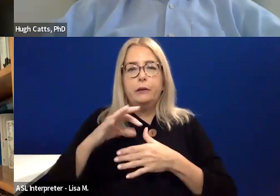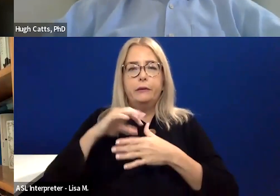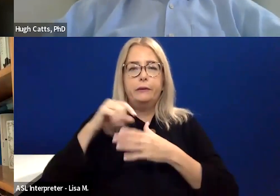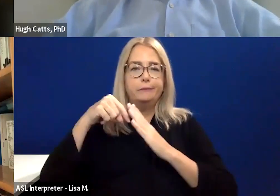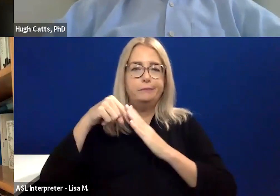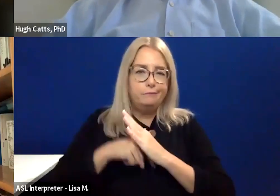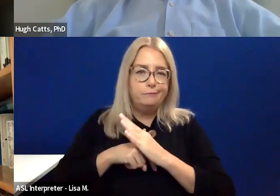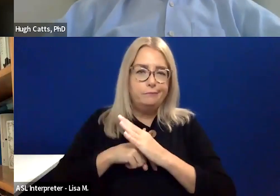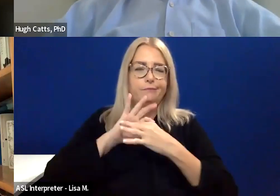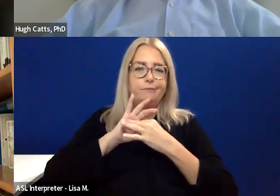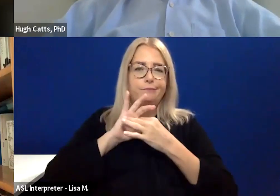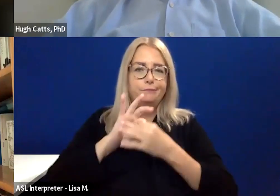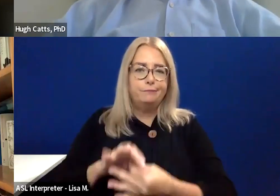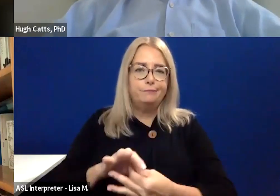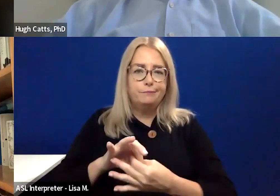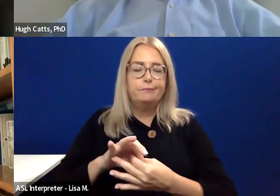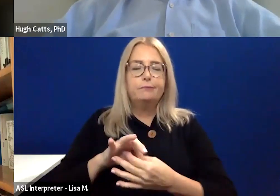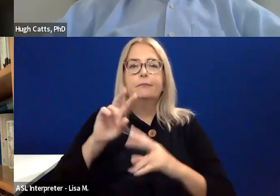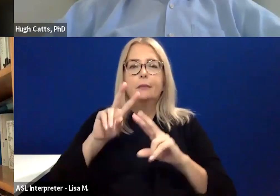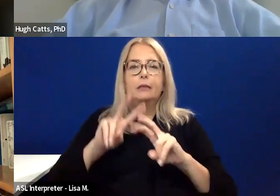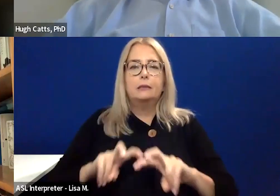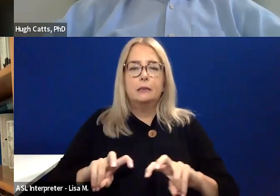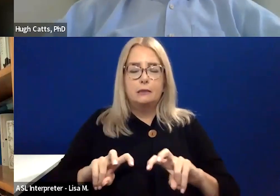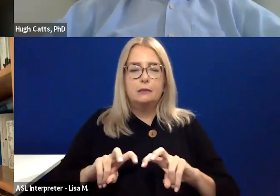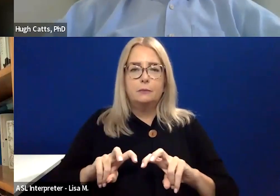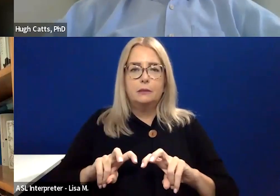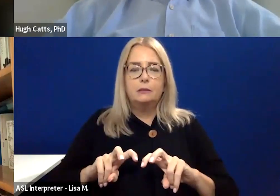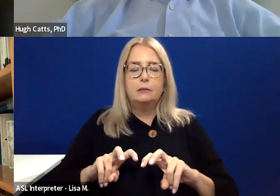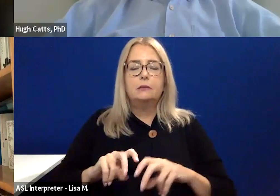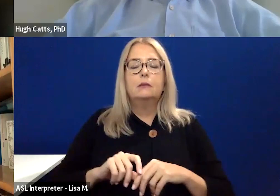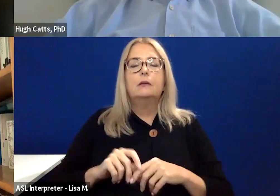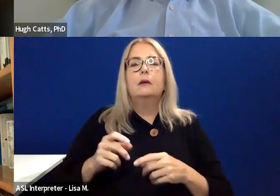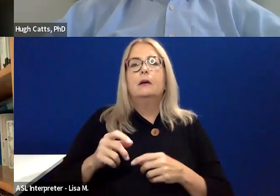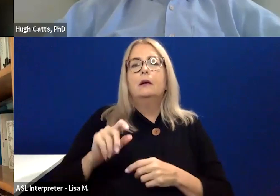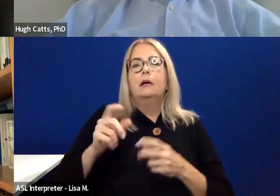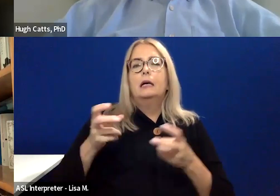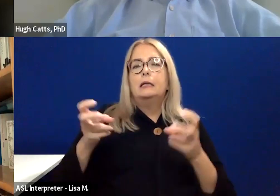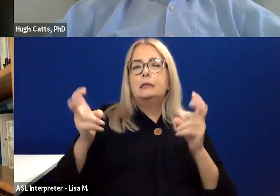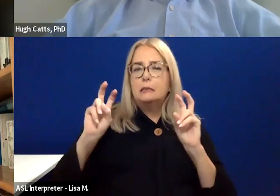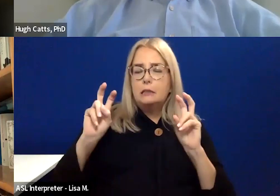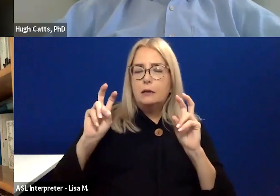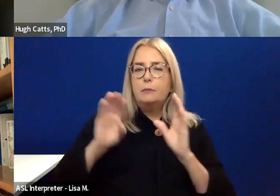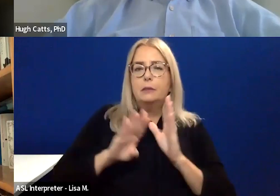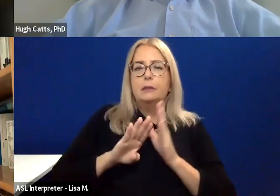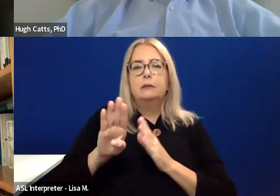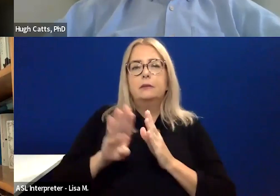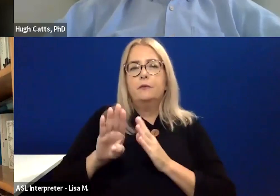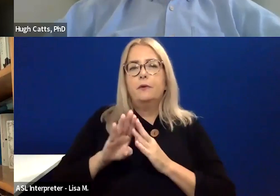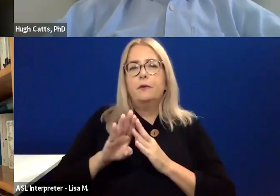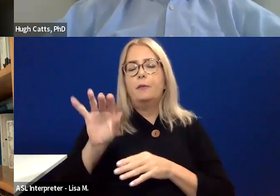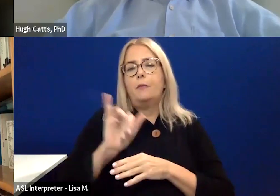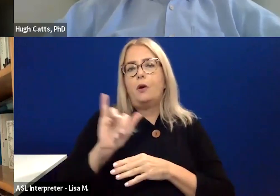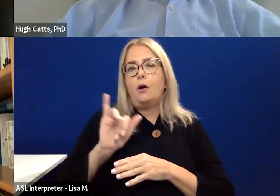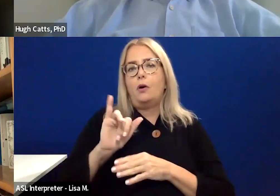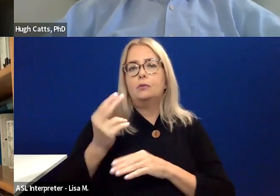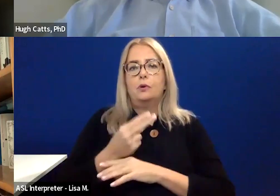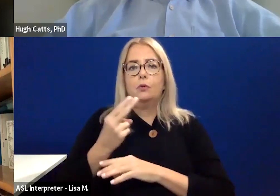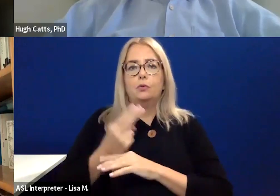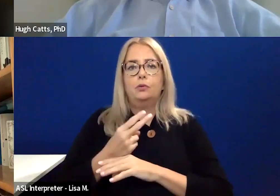um where the theme or or topic that's being developed is also used to assess to assess